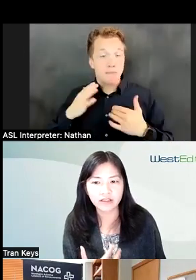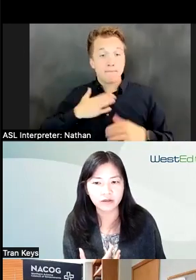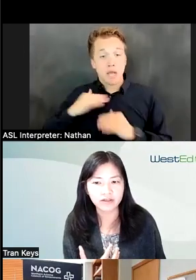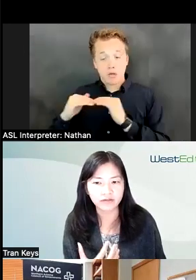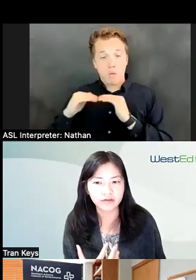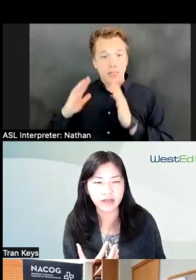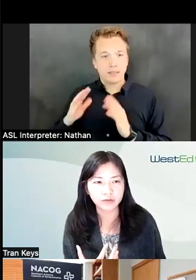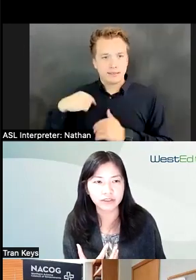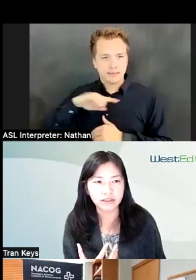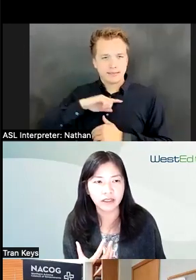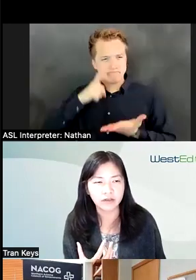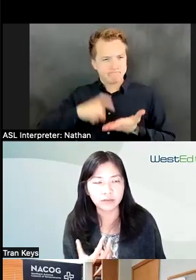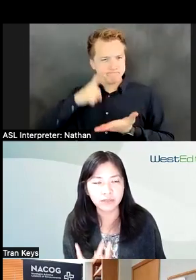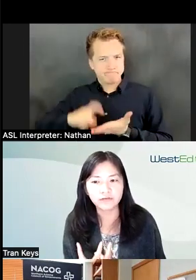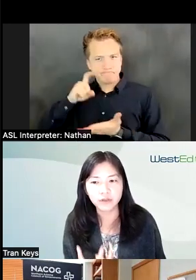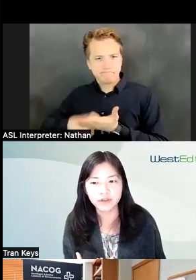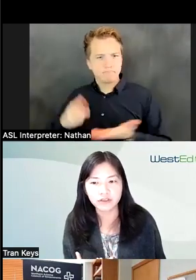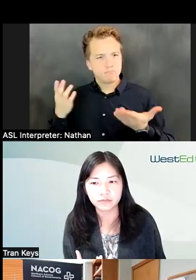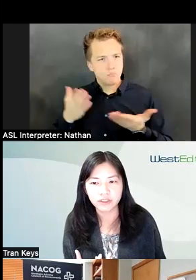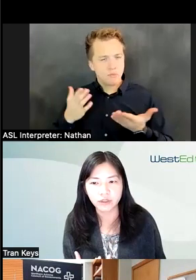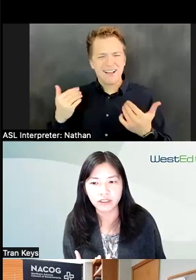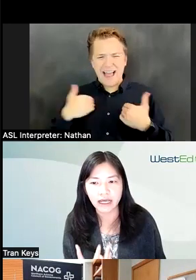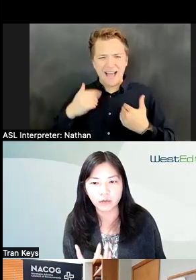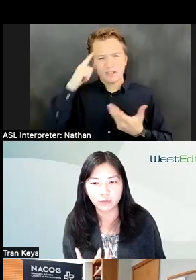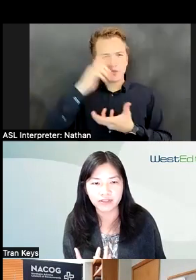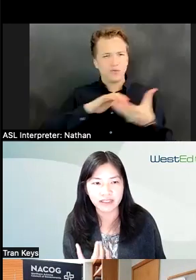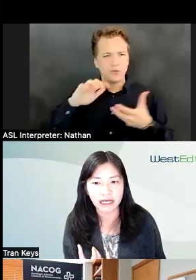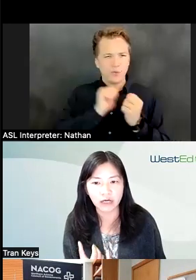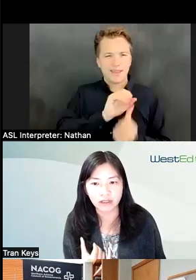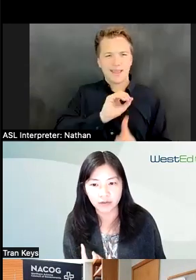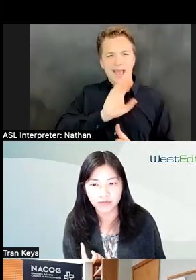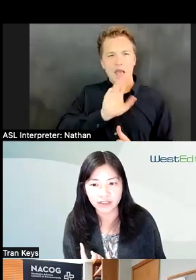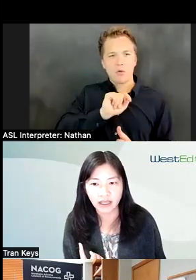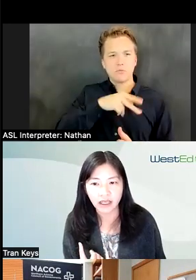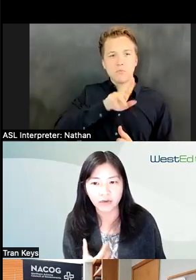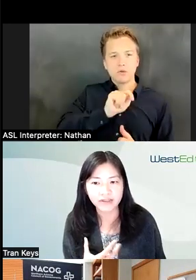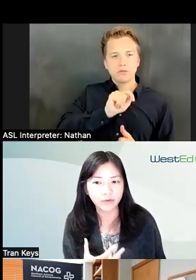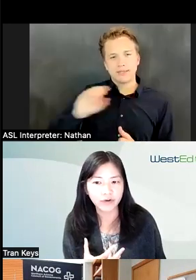noticed that actually, there can be confusion between outputs and outcomes, with some folks